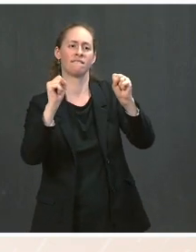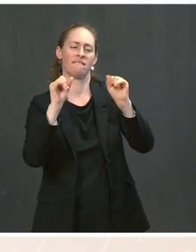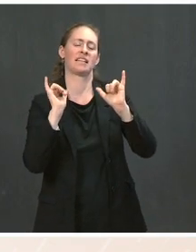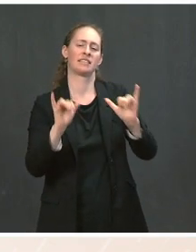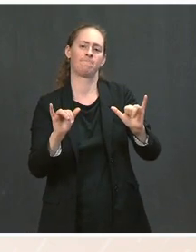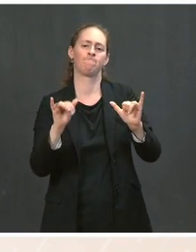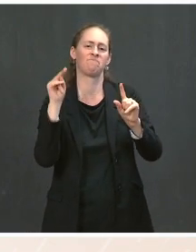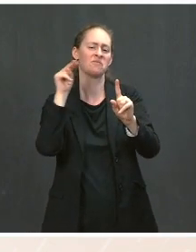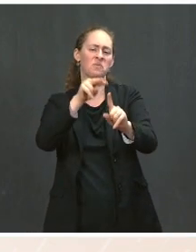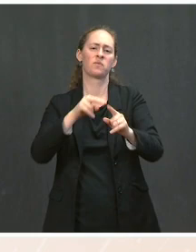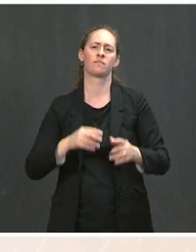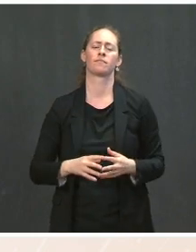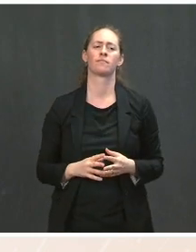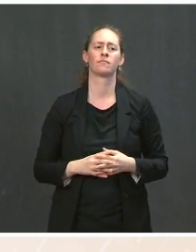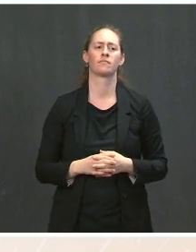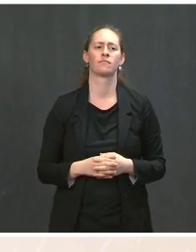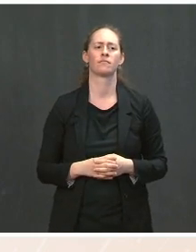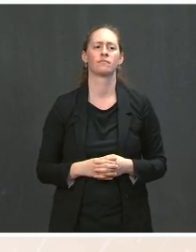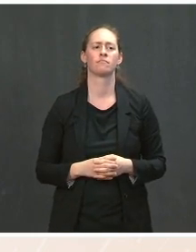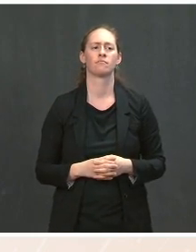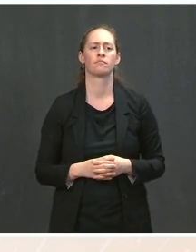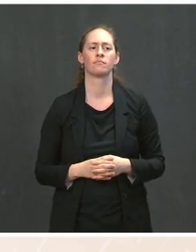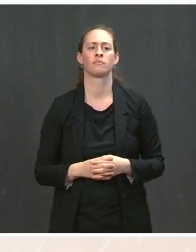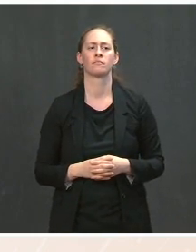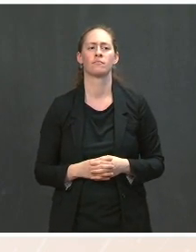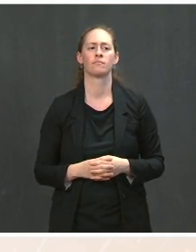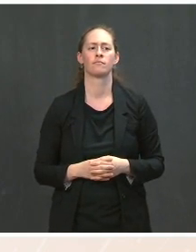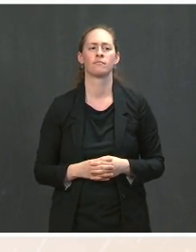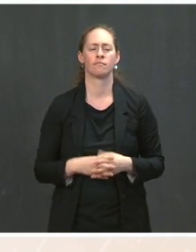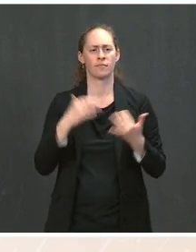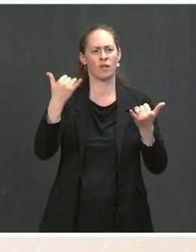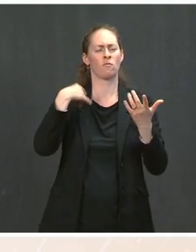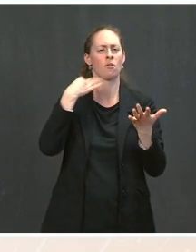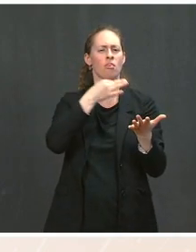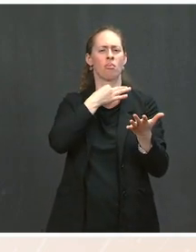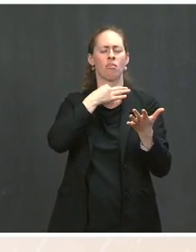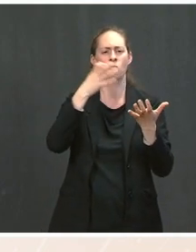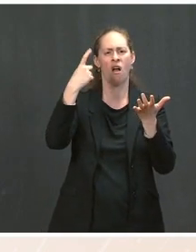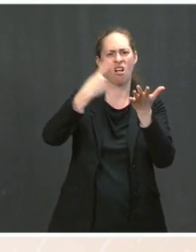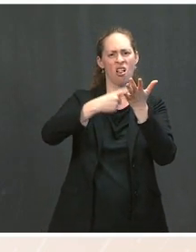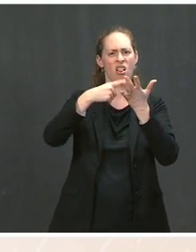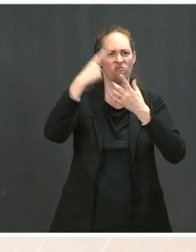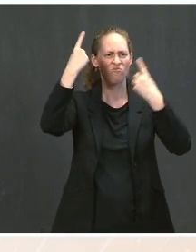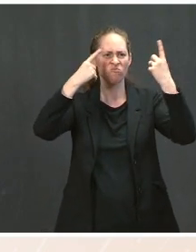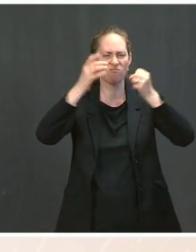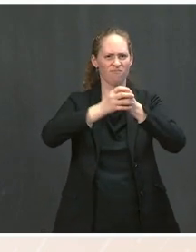Ms. Psaki: Sure. The Press: So the President is not ruling out the possibility of expanding the Court,